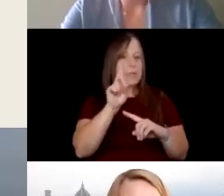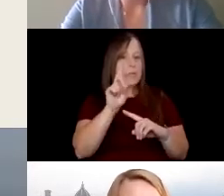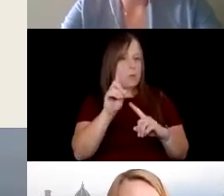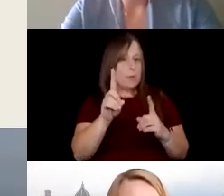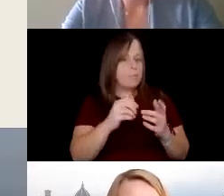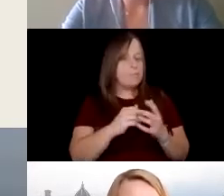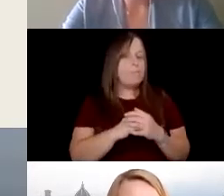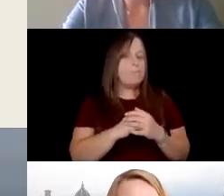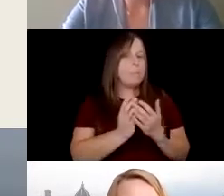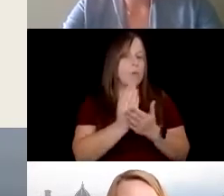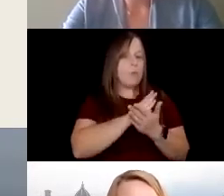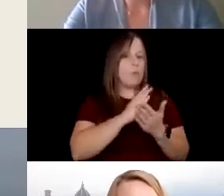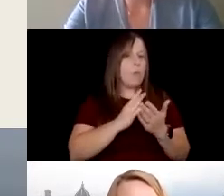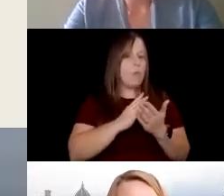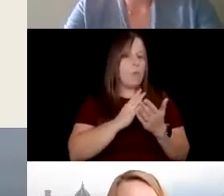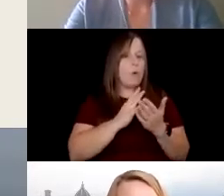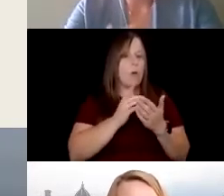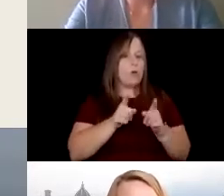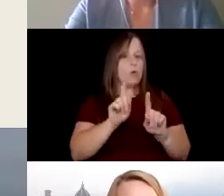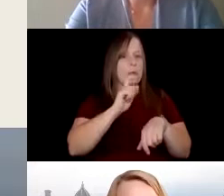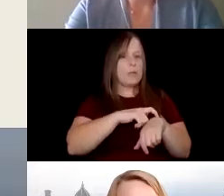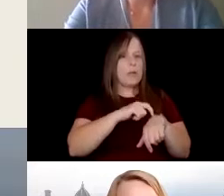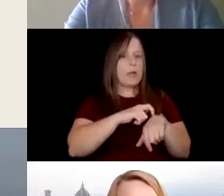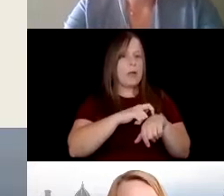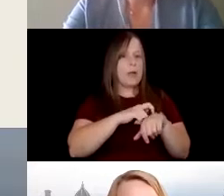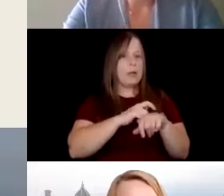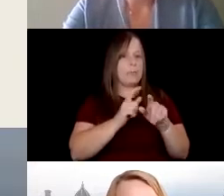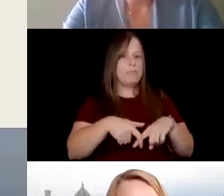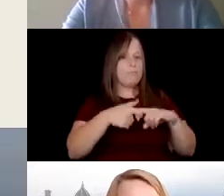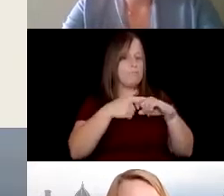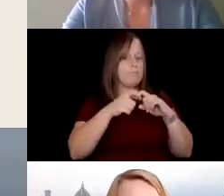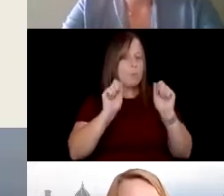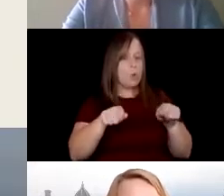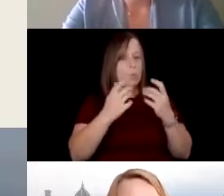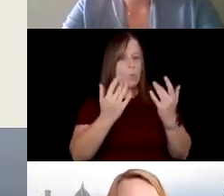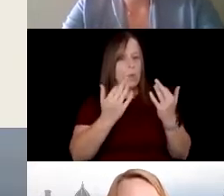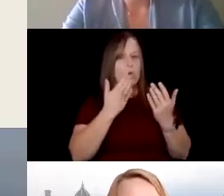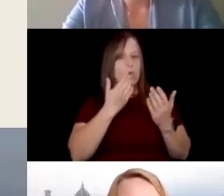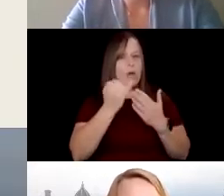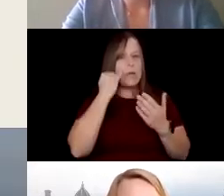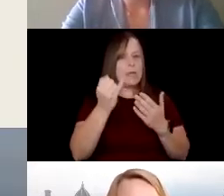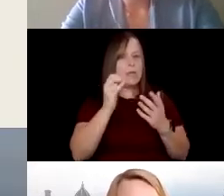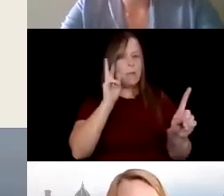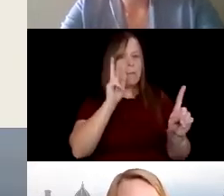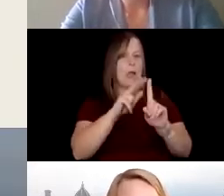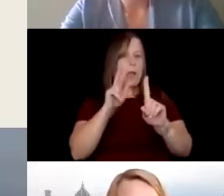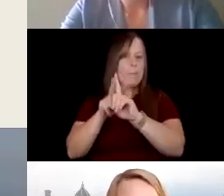And your claim could be granted during the time that your Review Board case is pending. So I would say that it is a good idea to file simultaneously if you're looking